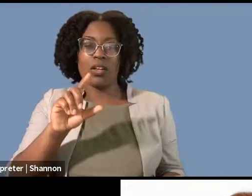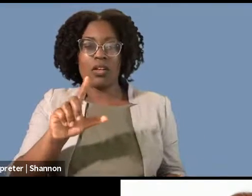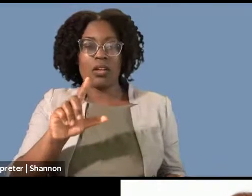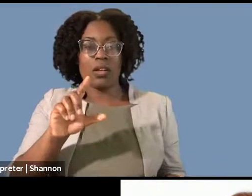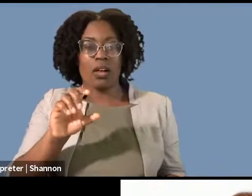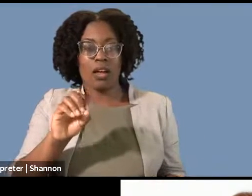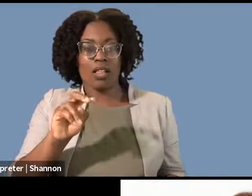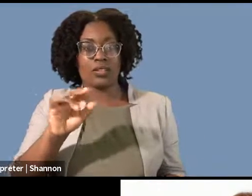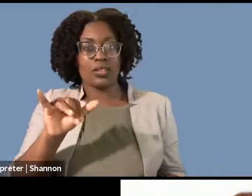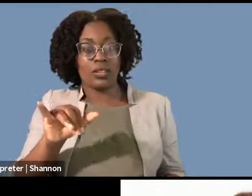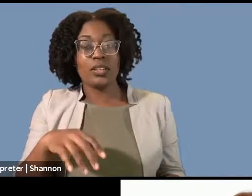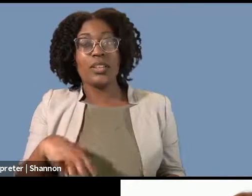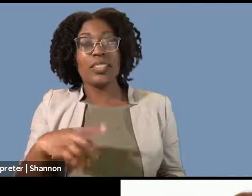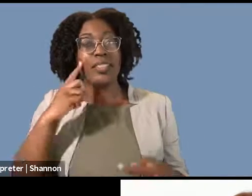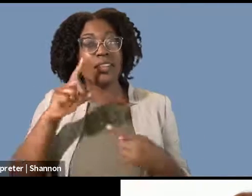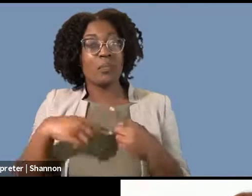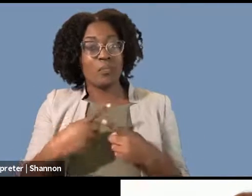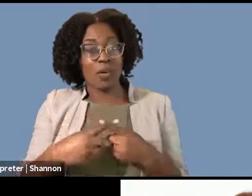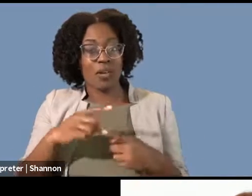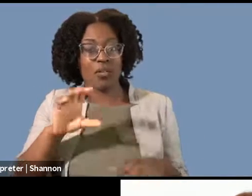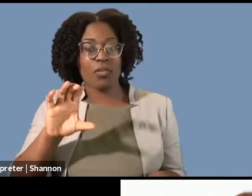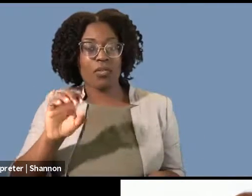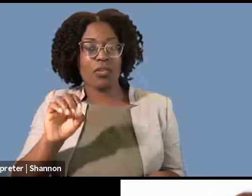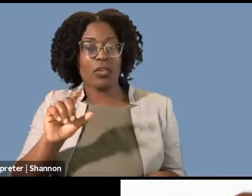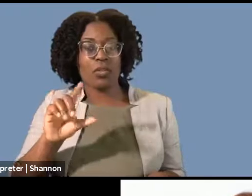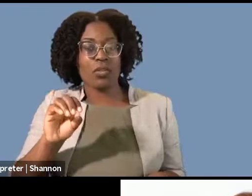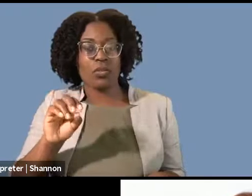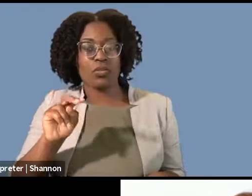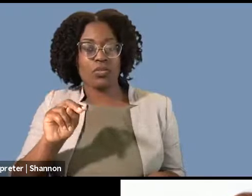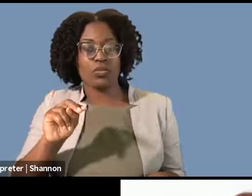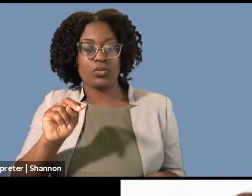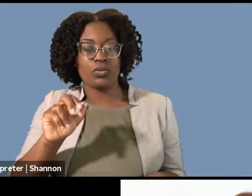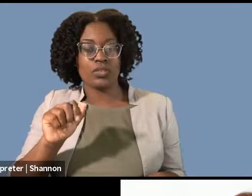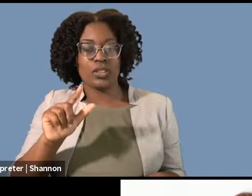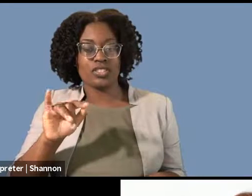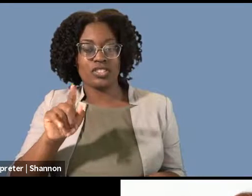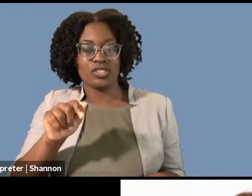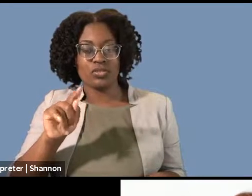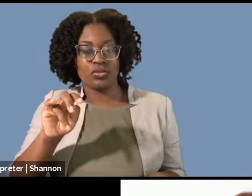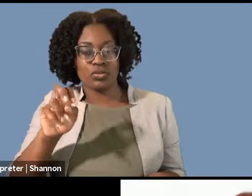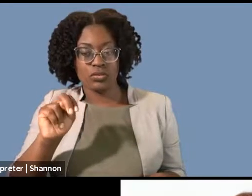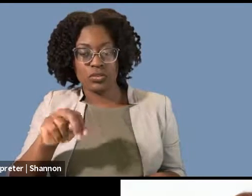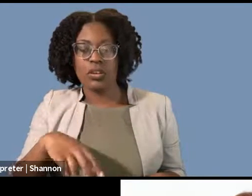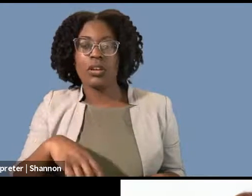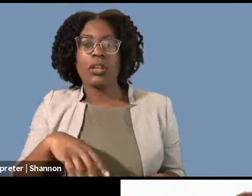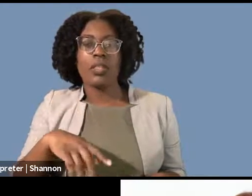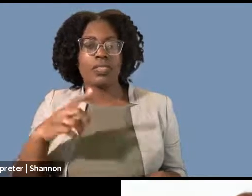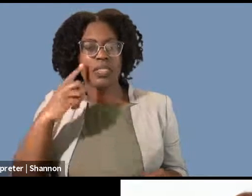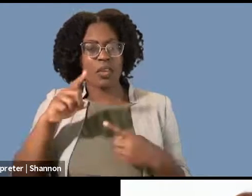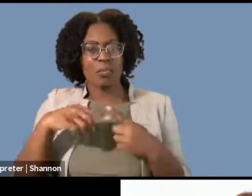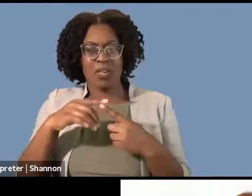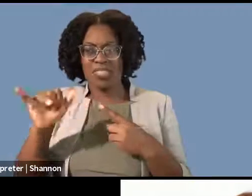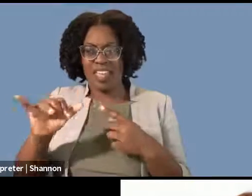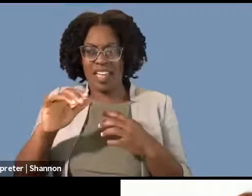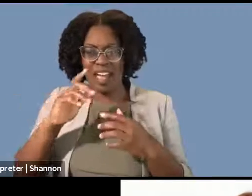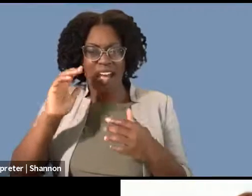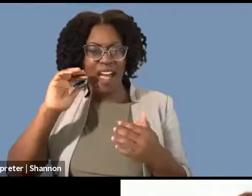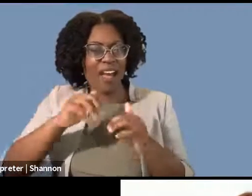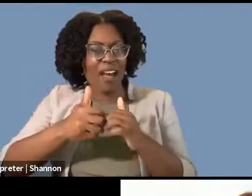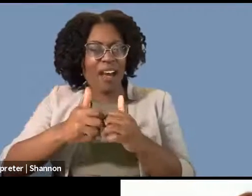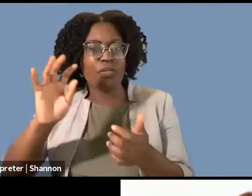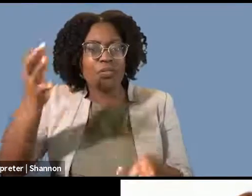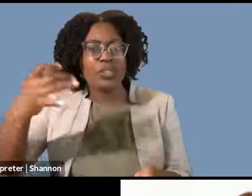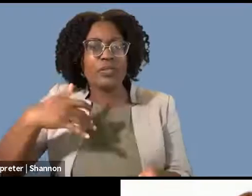impact on this idea of oppression and inferiority and so on. The French going to civilize Africa and